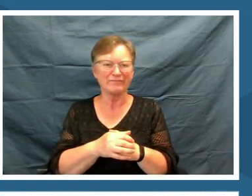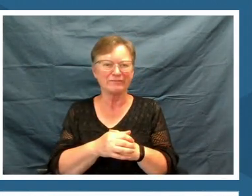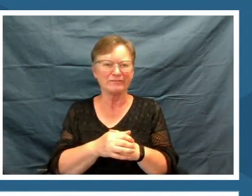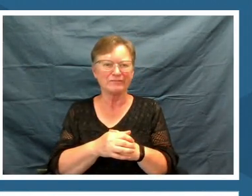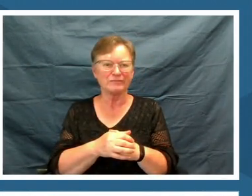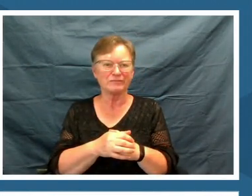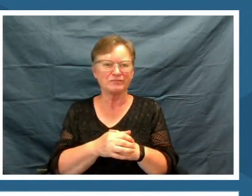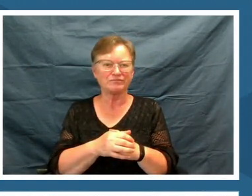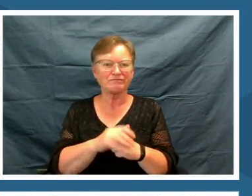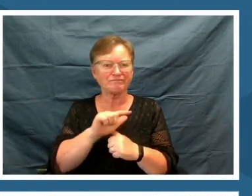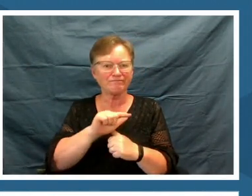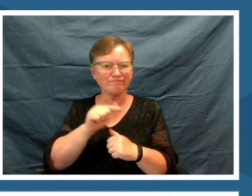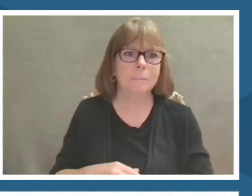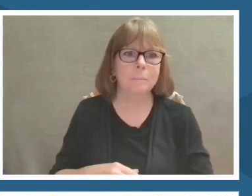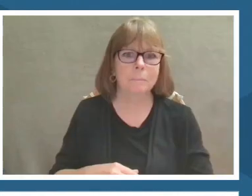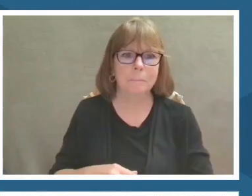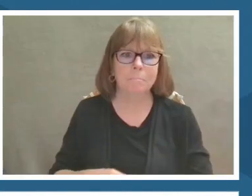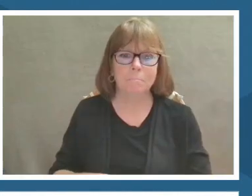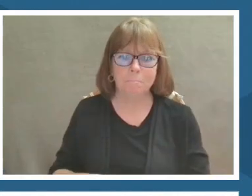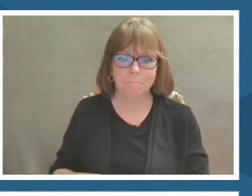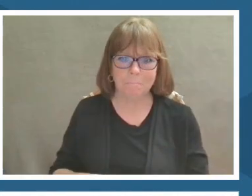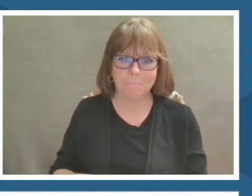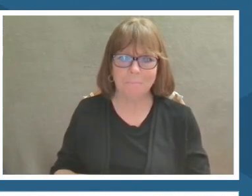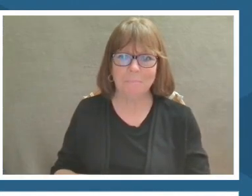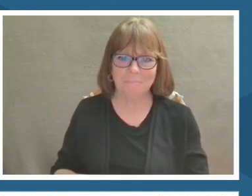some questions